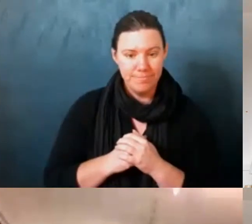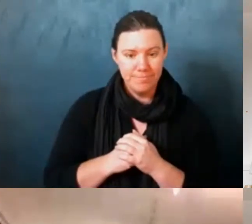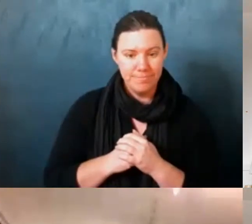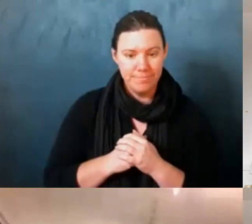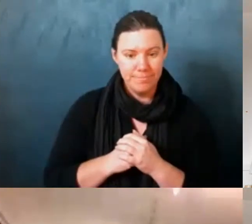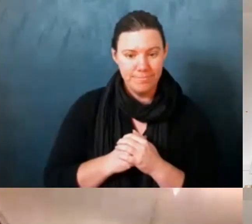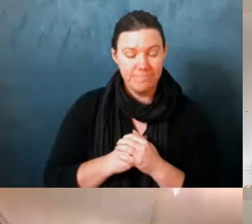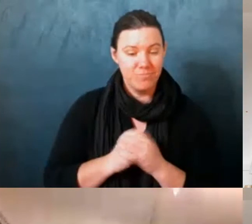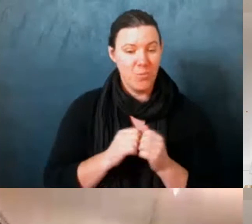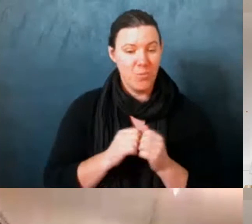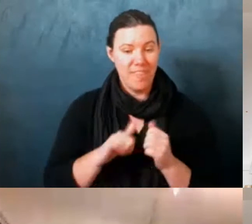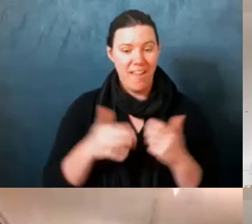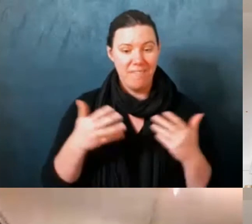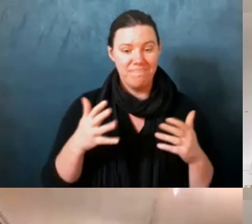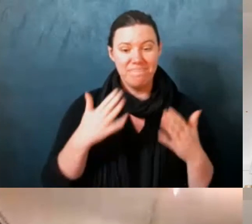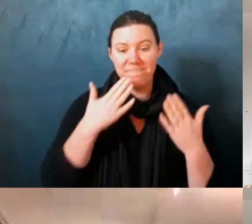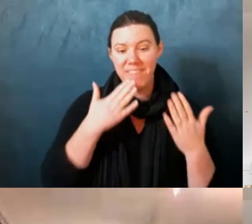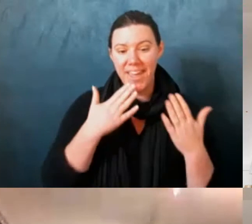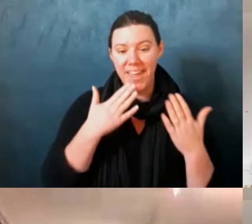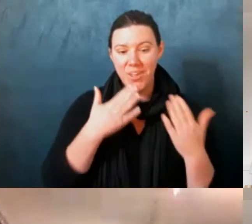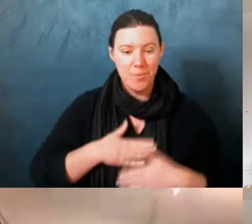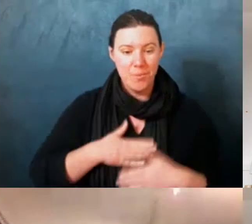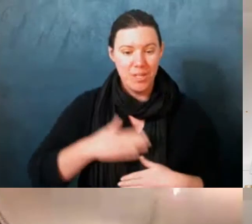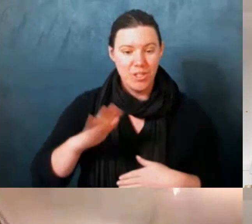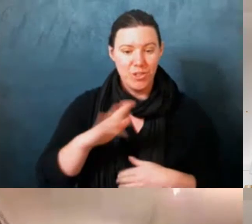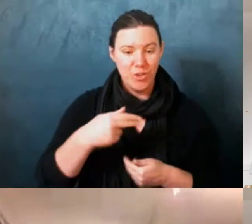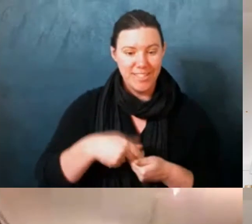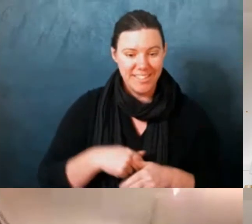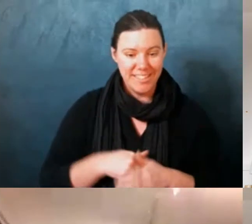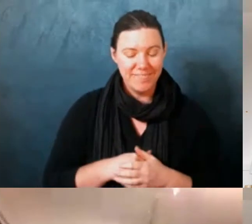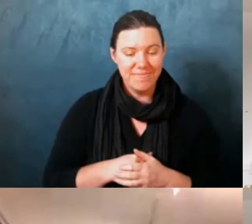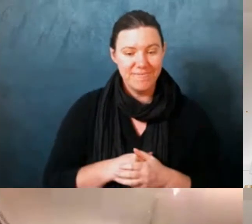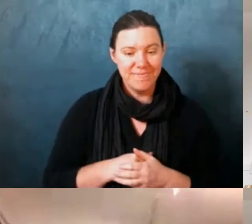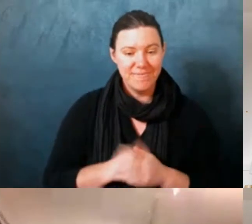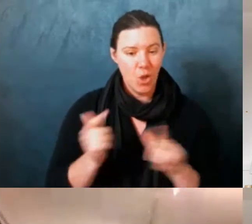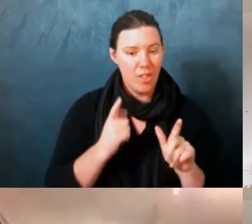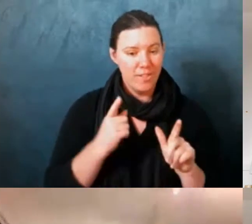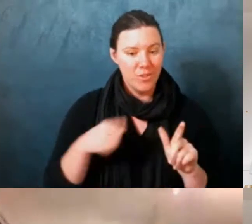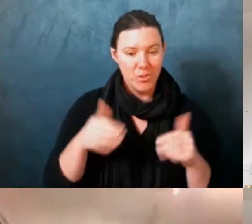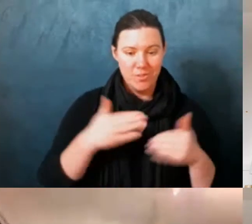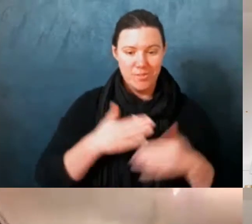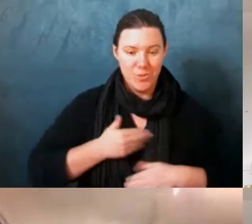So with that, I really appreciate you guys attending and you all have a very nice night.